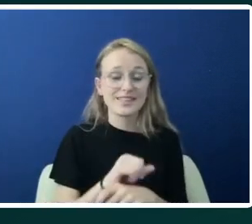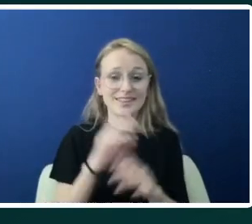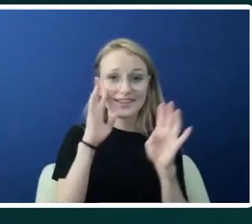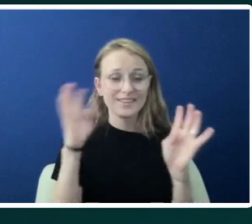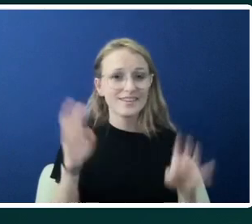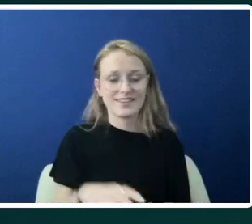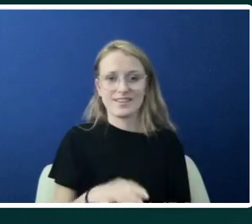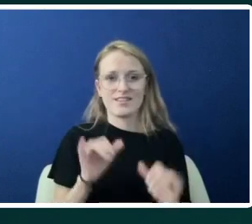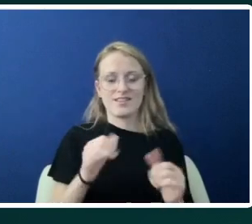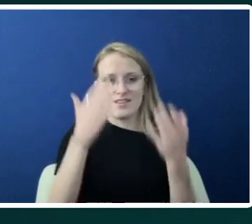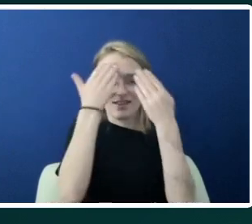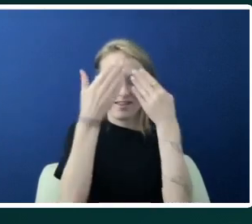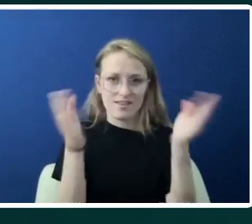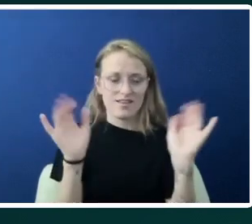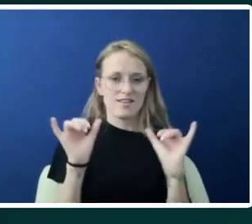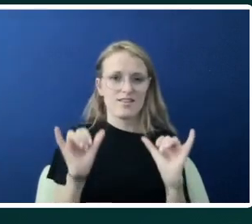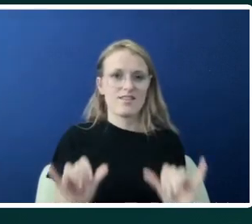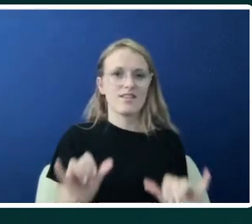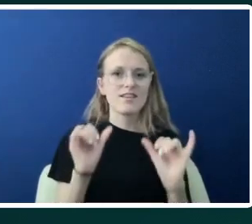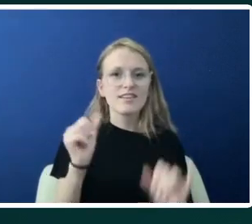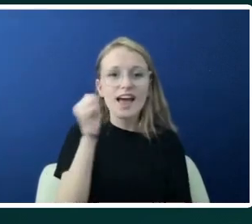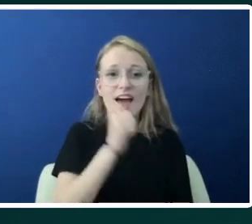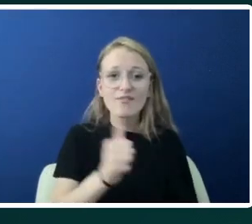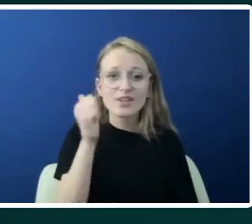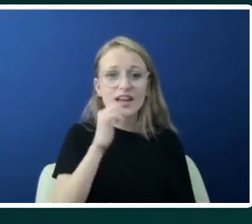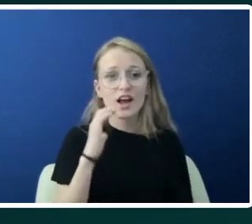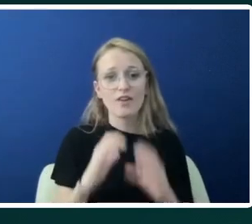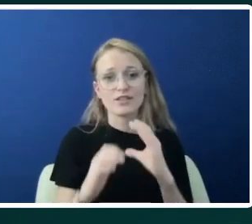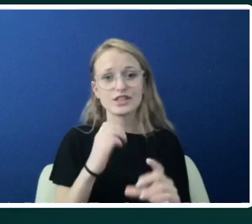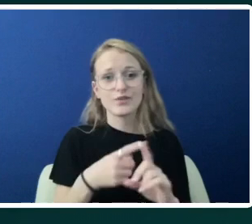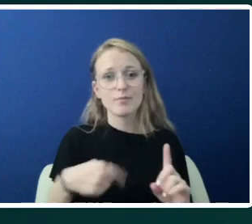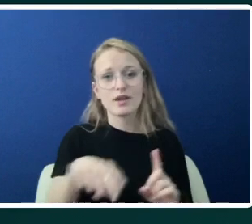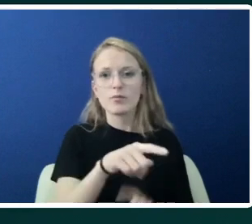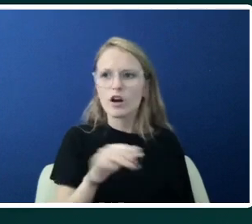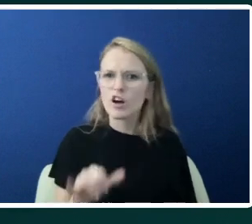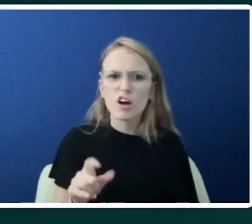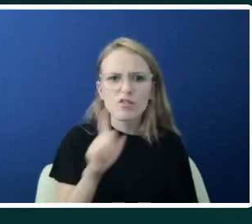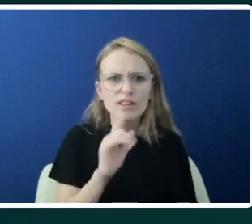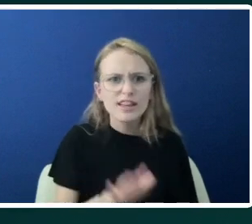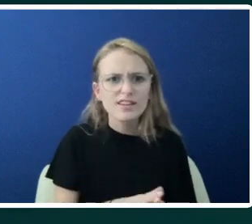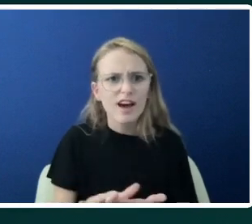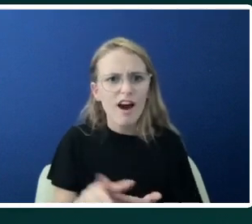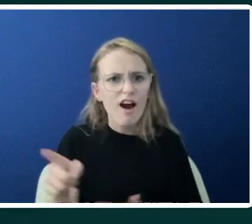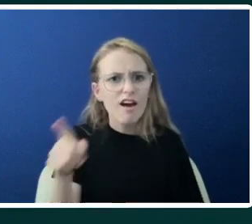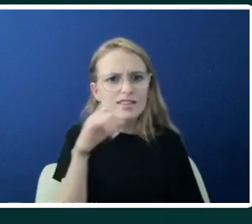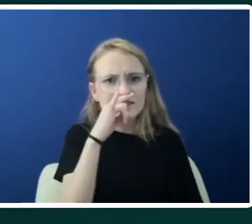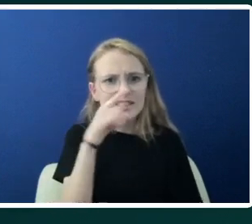the day-to-day conversation from them was -- these kids are really nice. Or, you know, I think that,